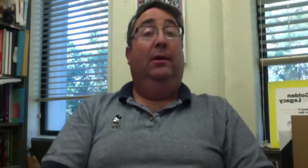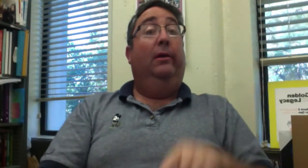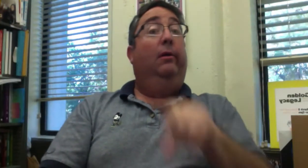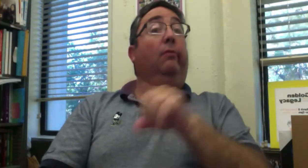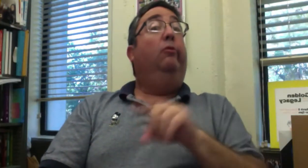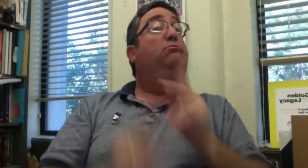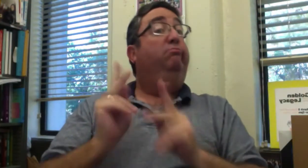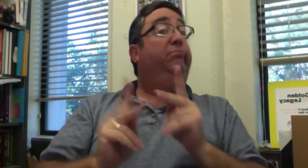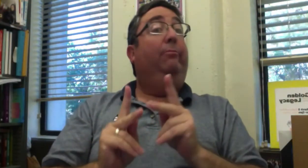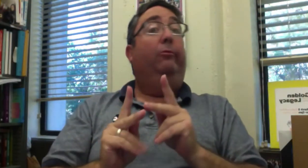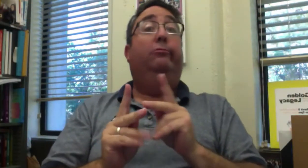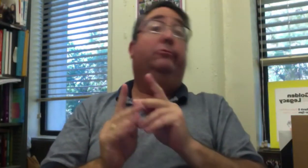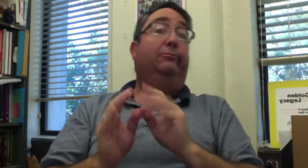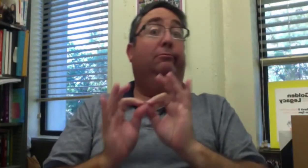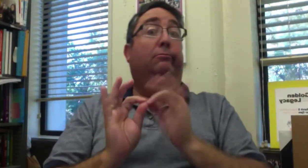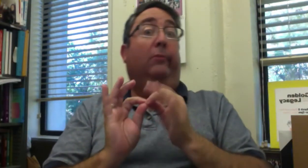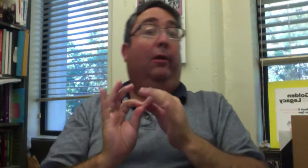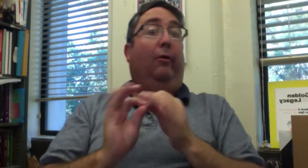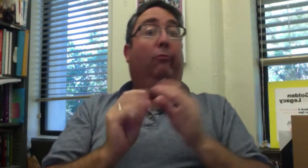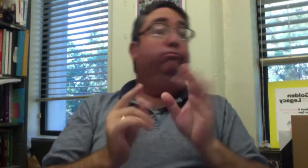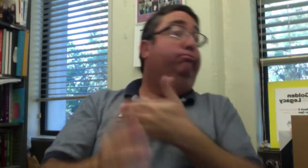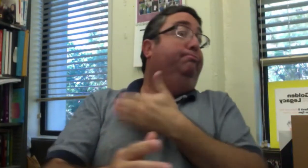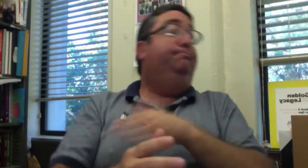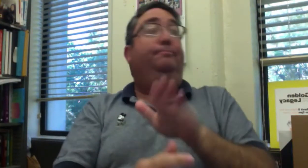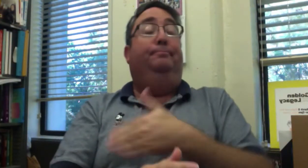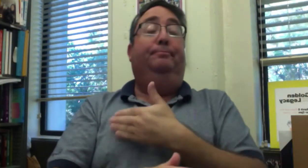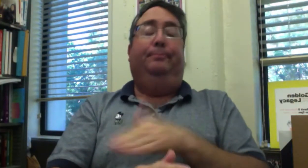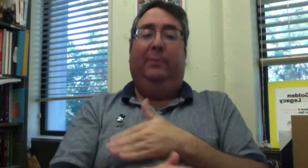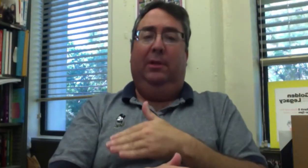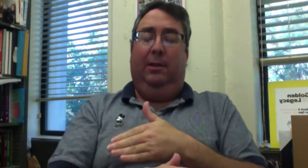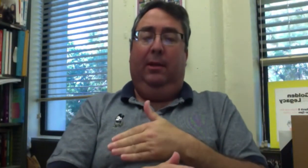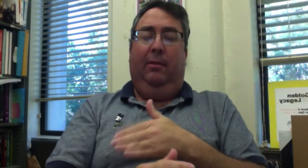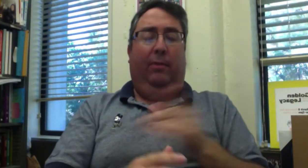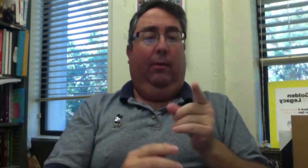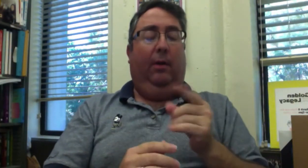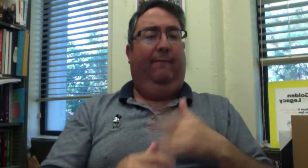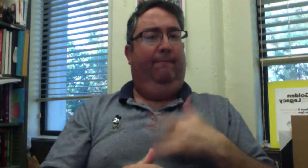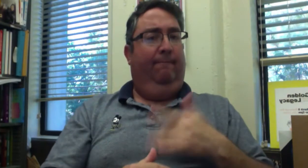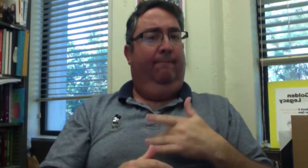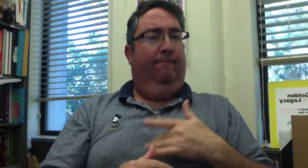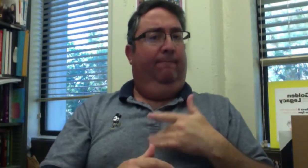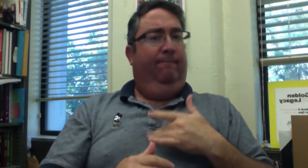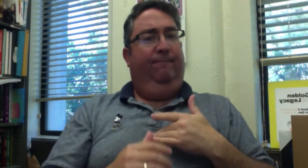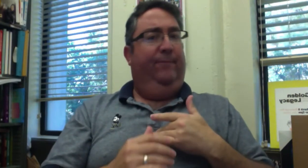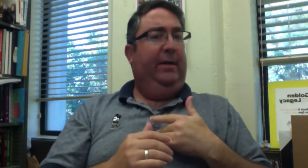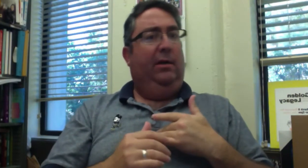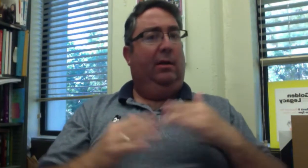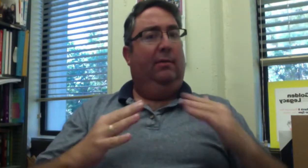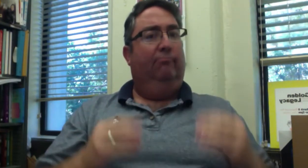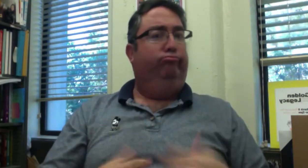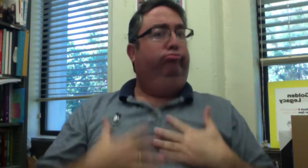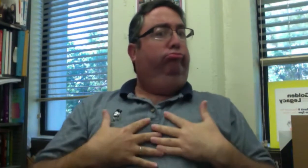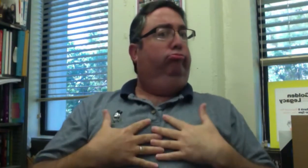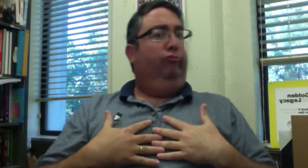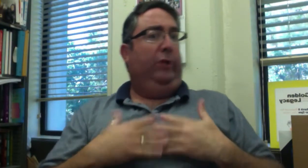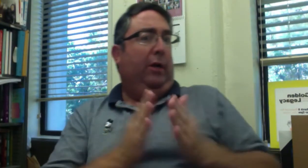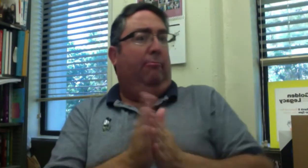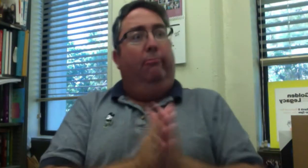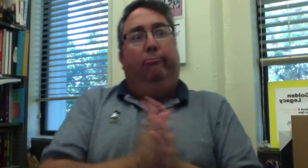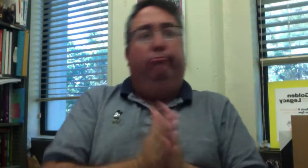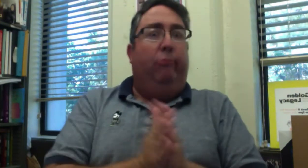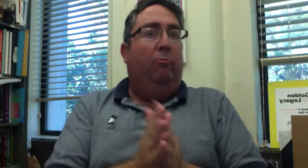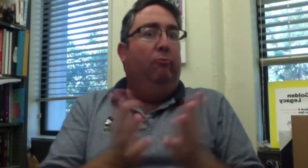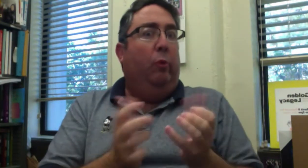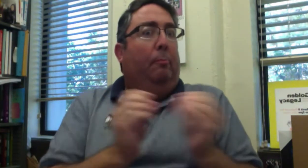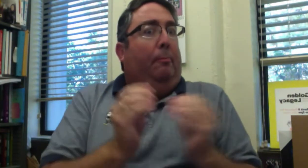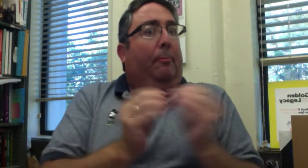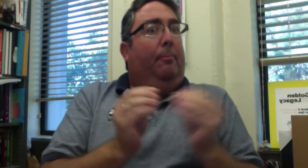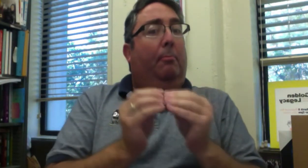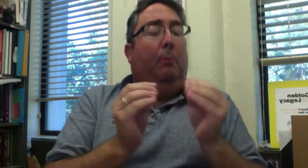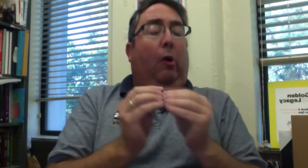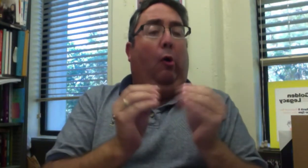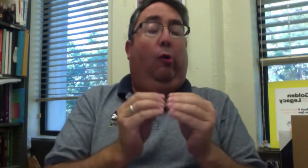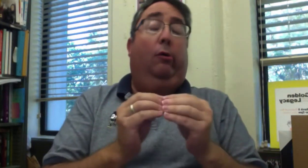And this just causes those performers to feel encouraged to produce more.